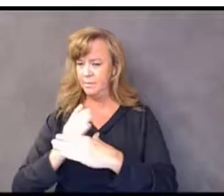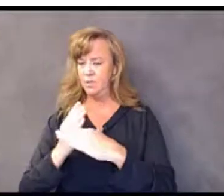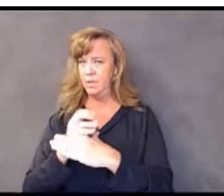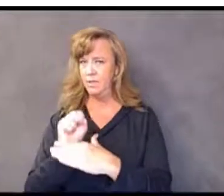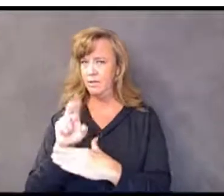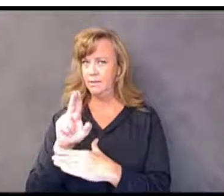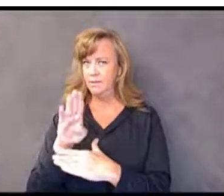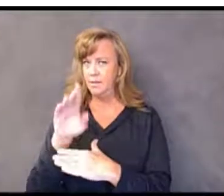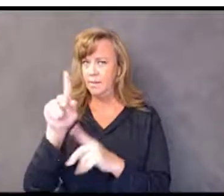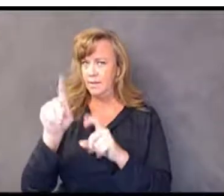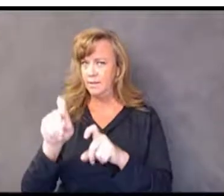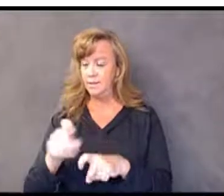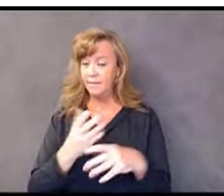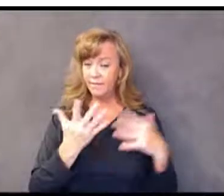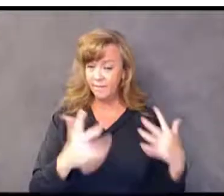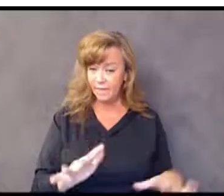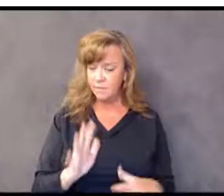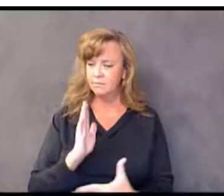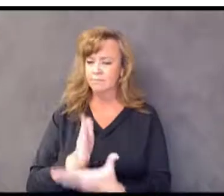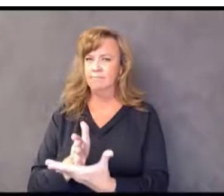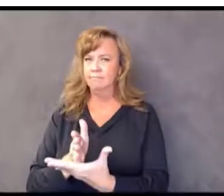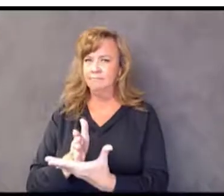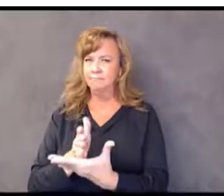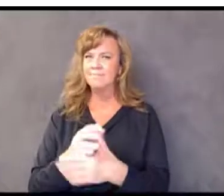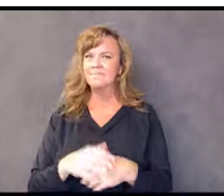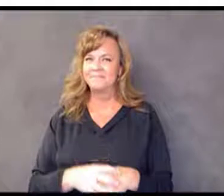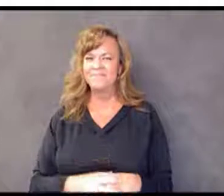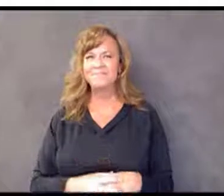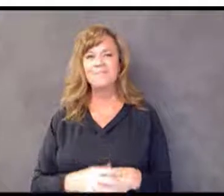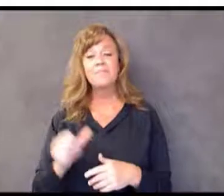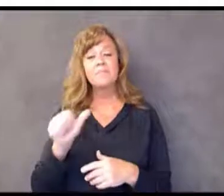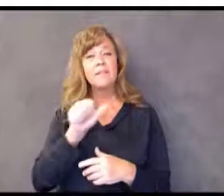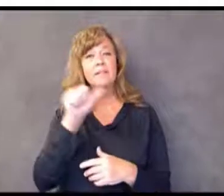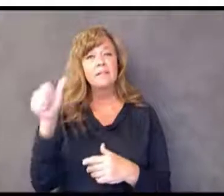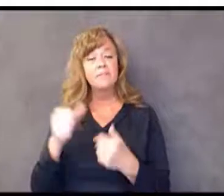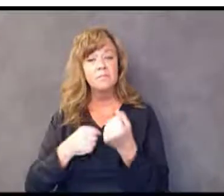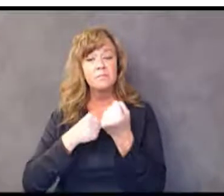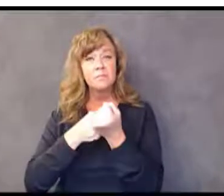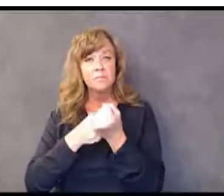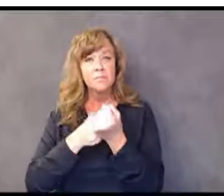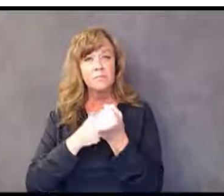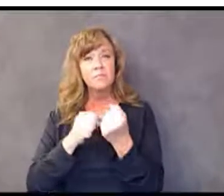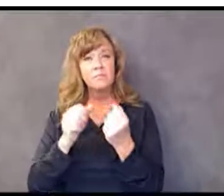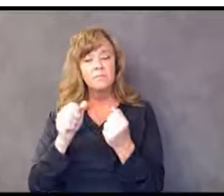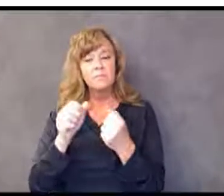Another designated support available to students with an identified need, including those who